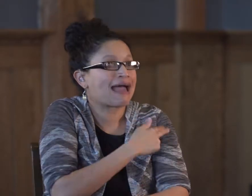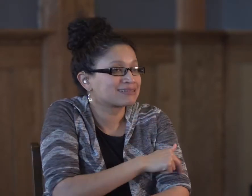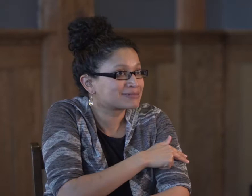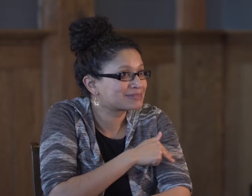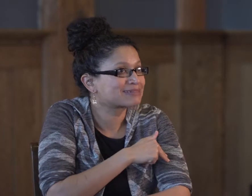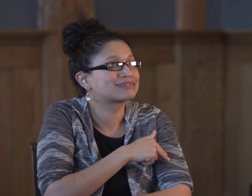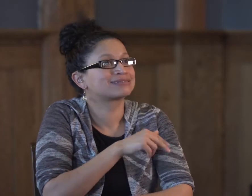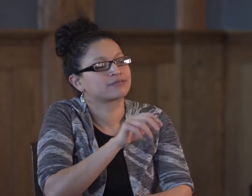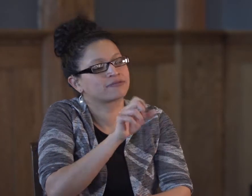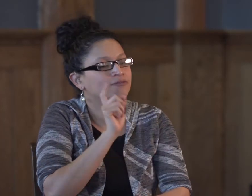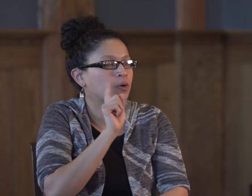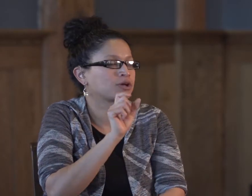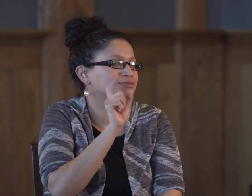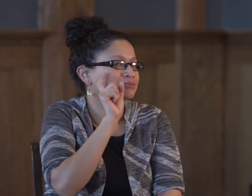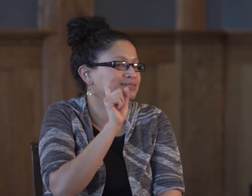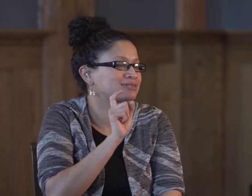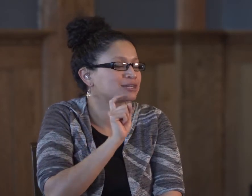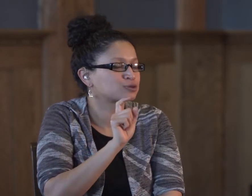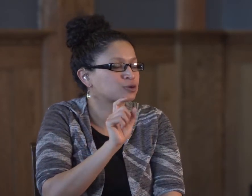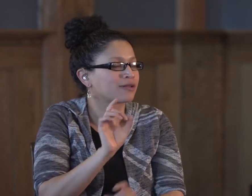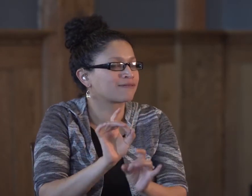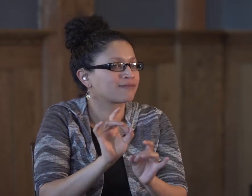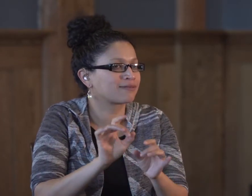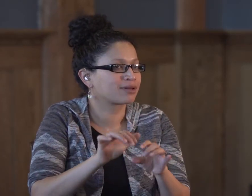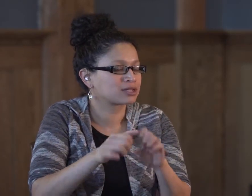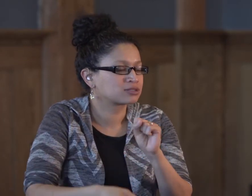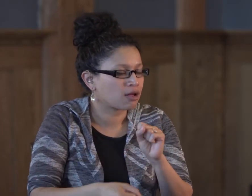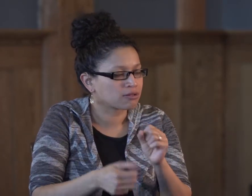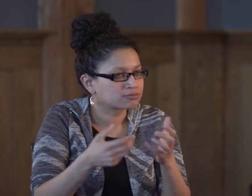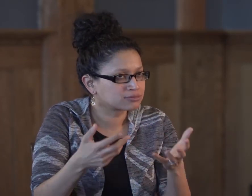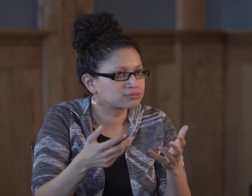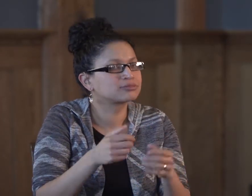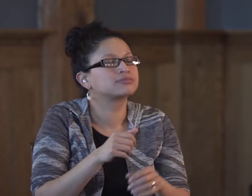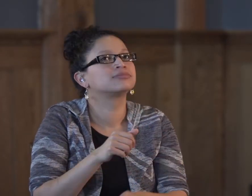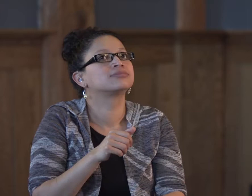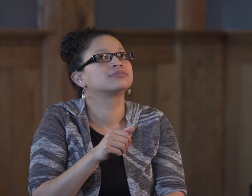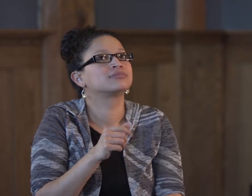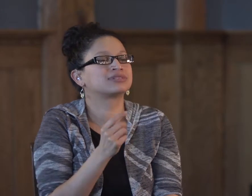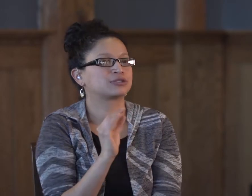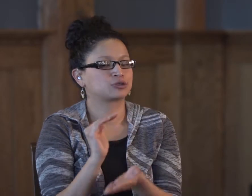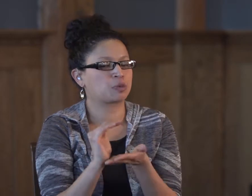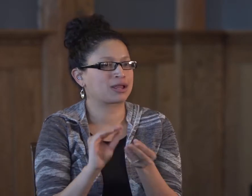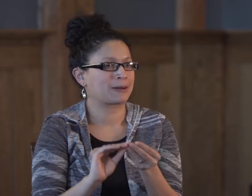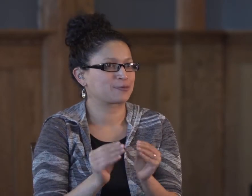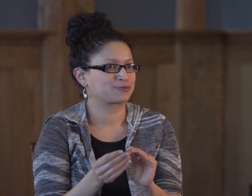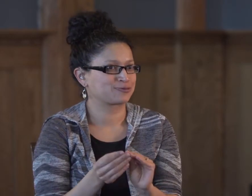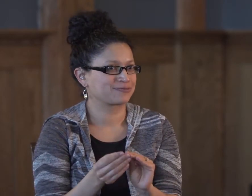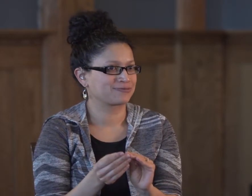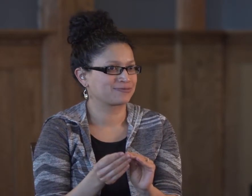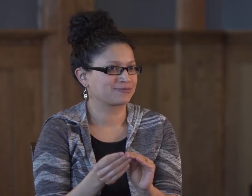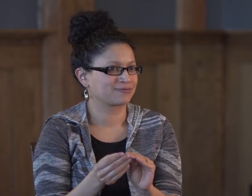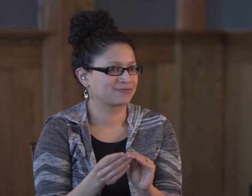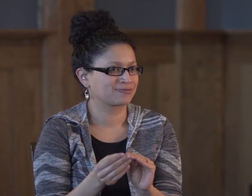and mainstream shelters, hospitals for sexual violence or sexual assault is definitely a